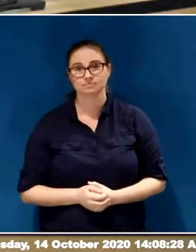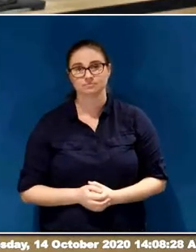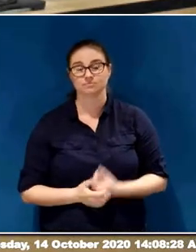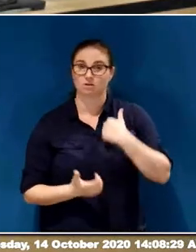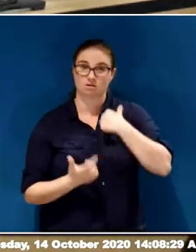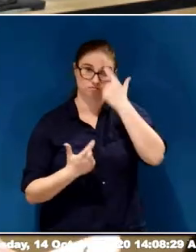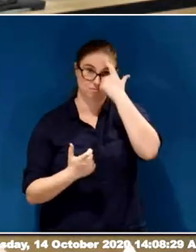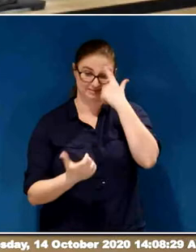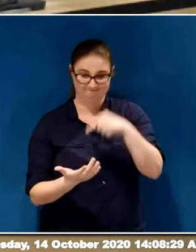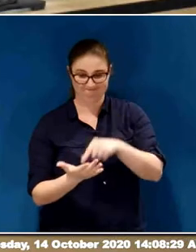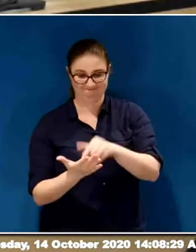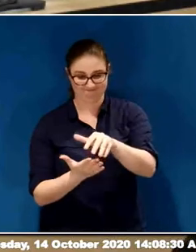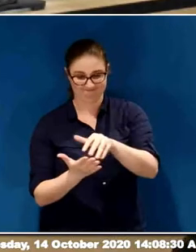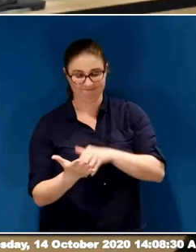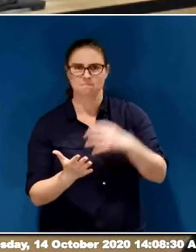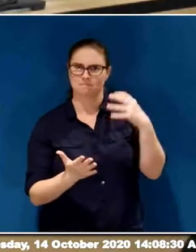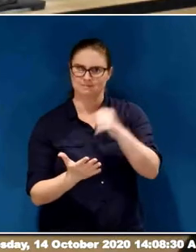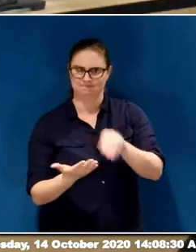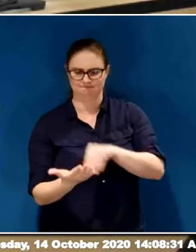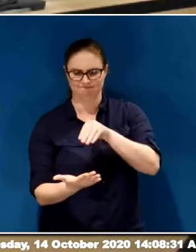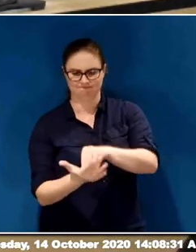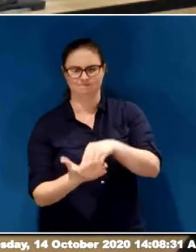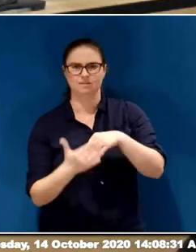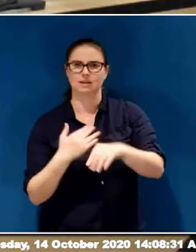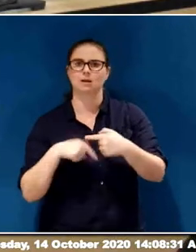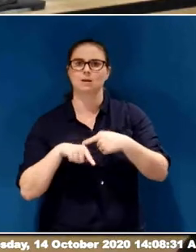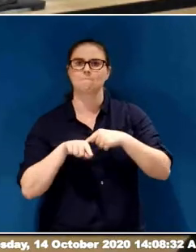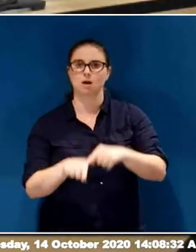this would allow nationally consistent obligations, meaning there that